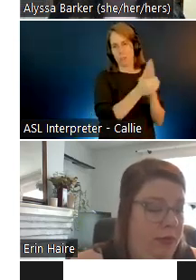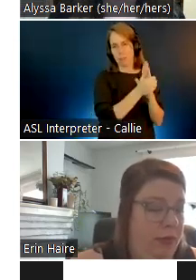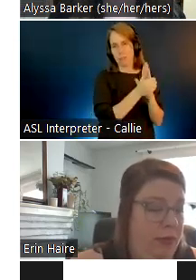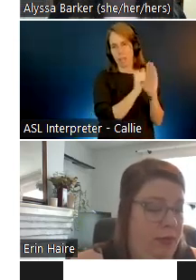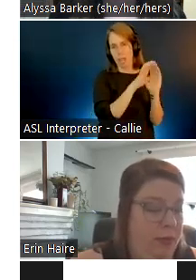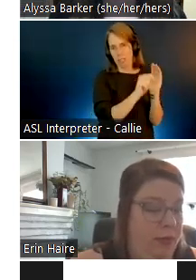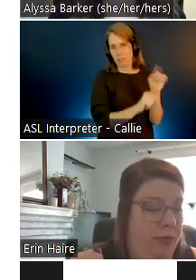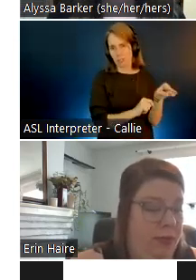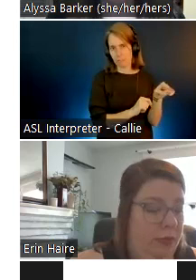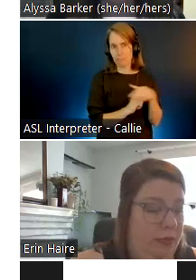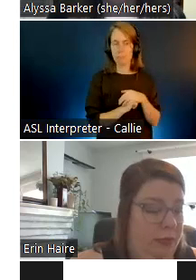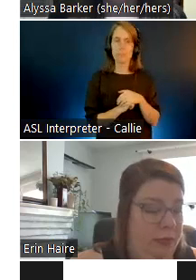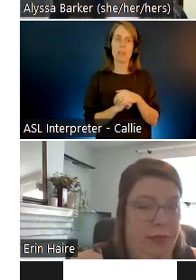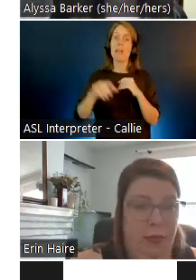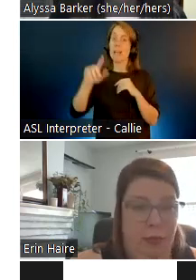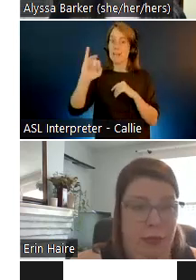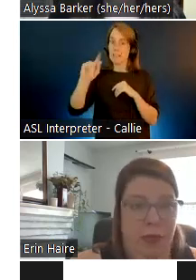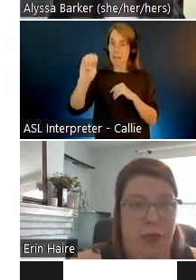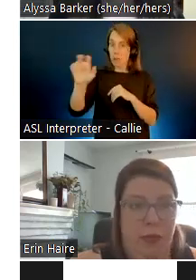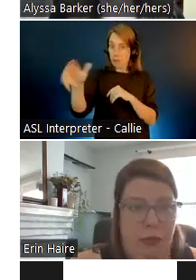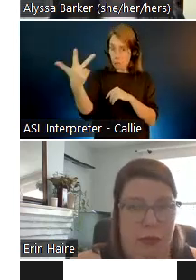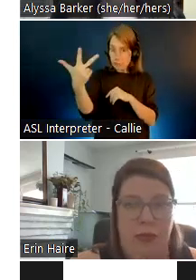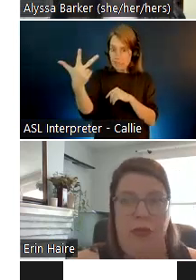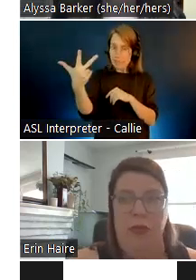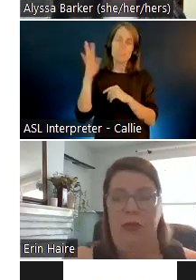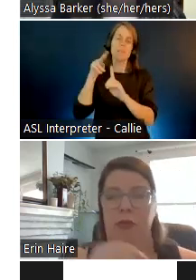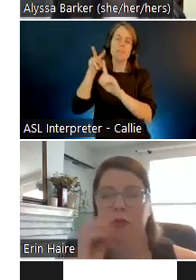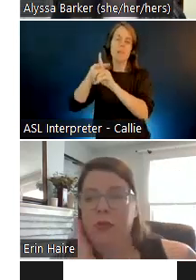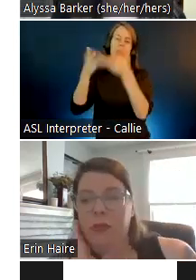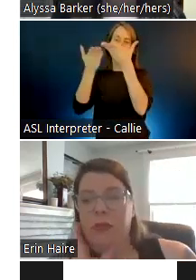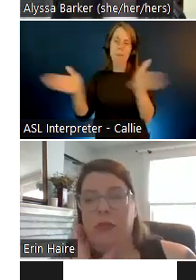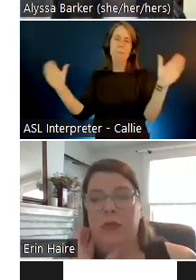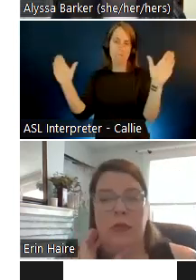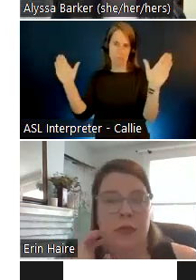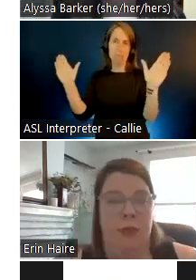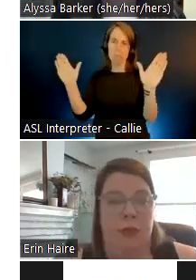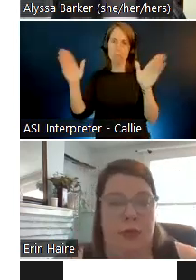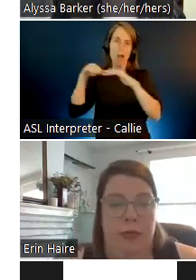applies to public accommodations and so that's places like a rental office that are open to